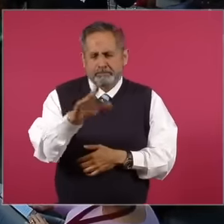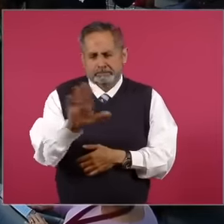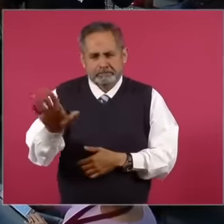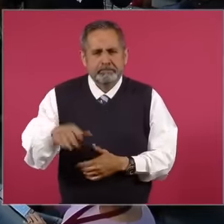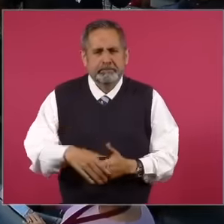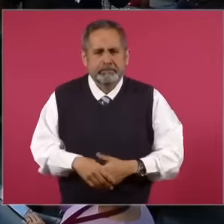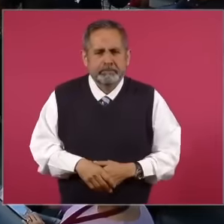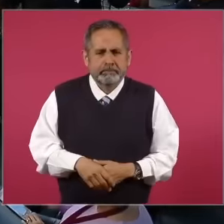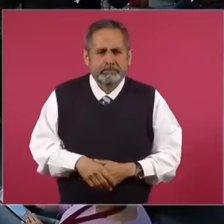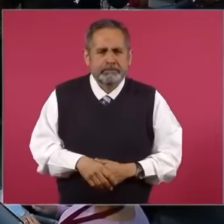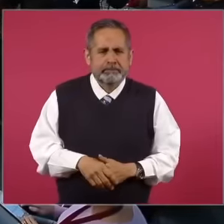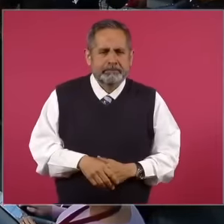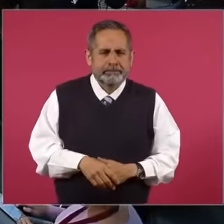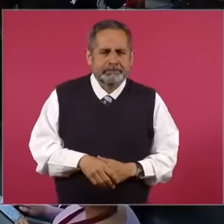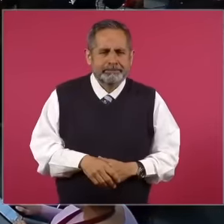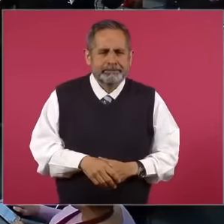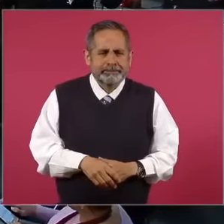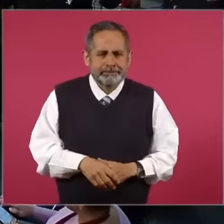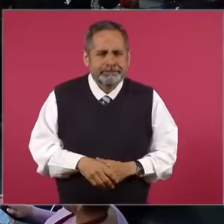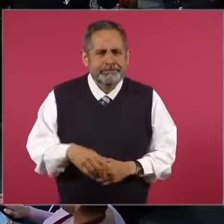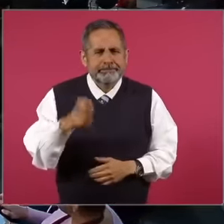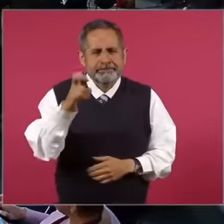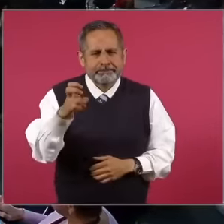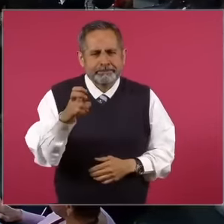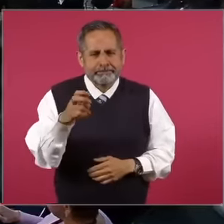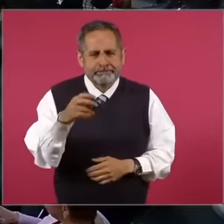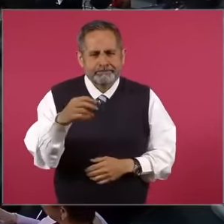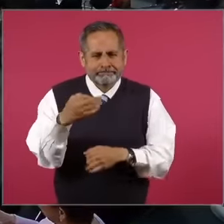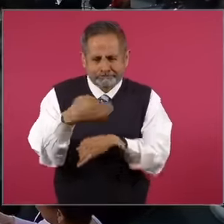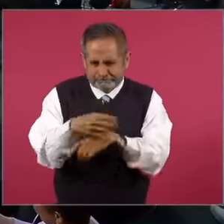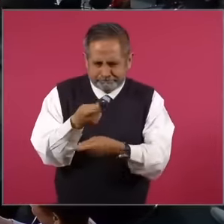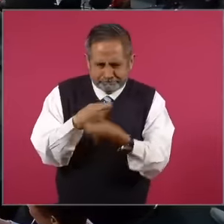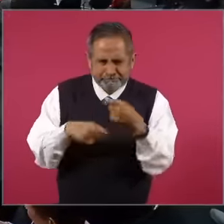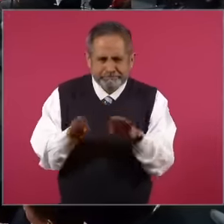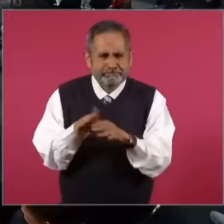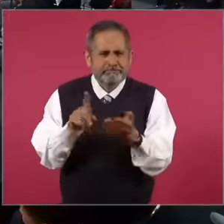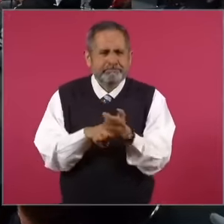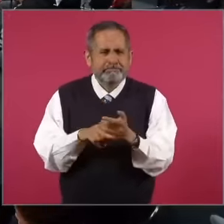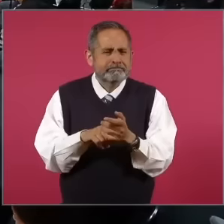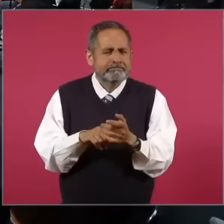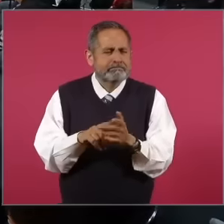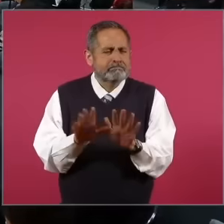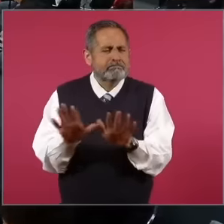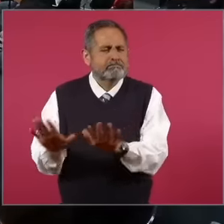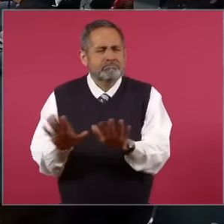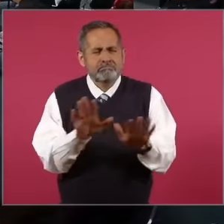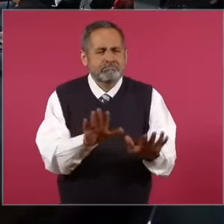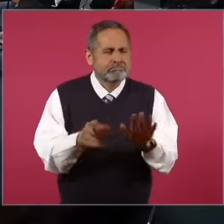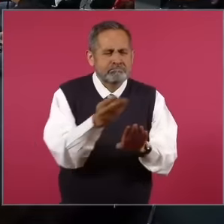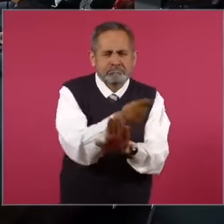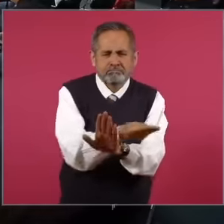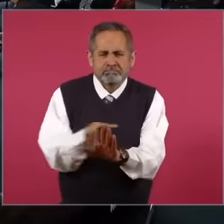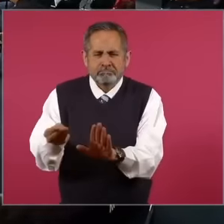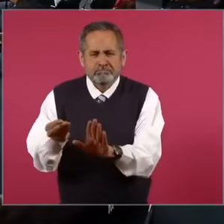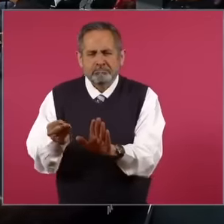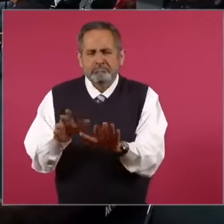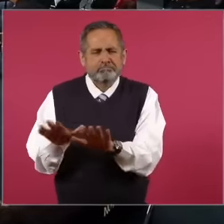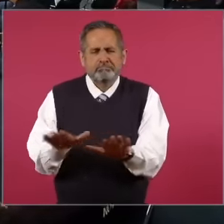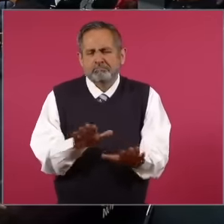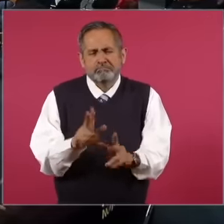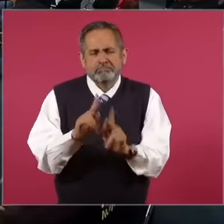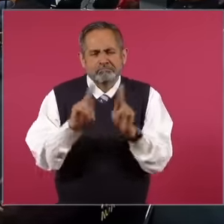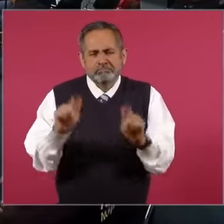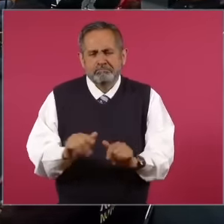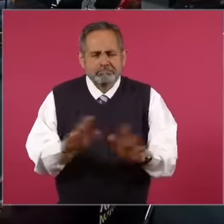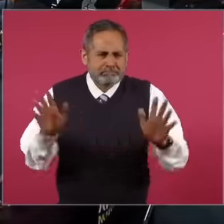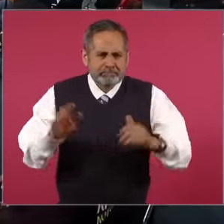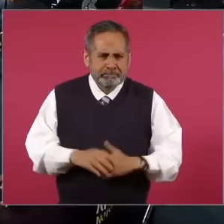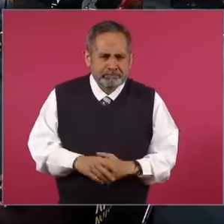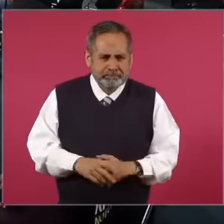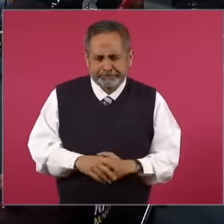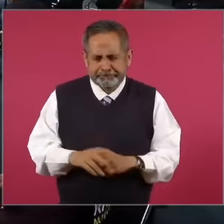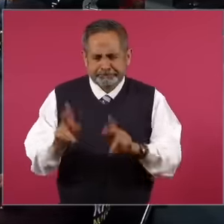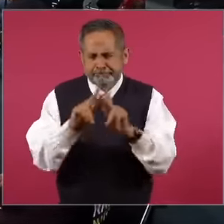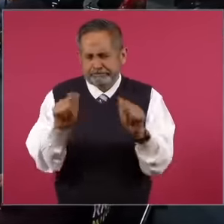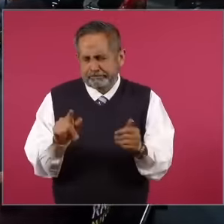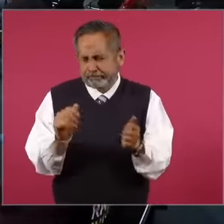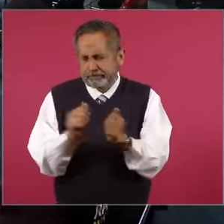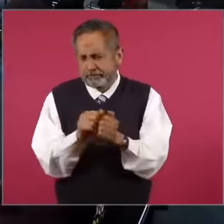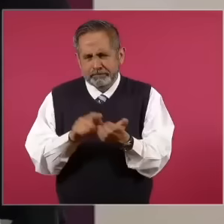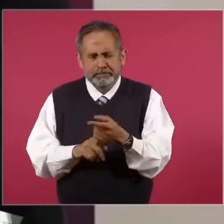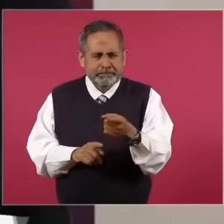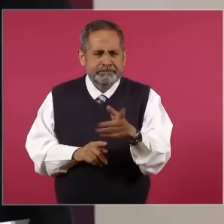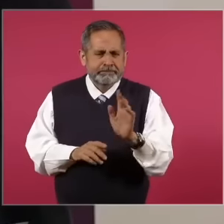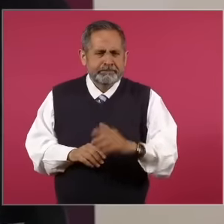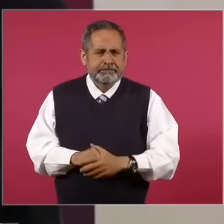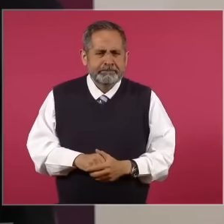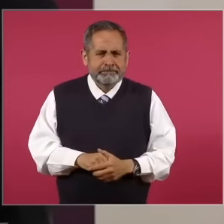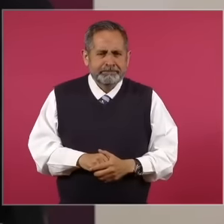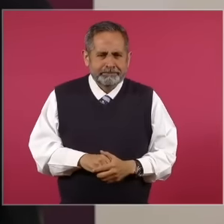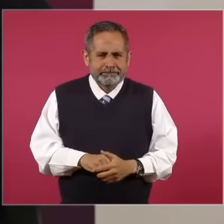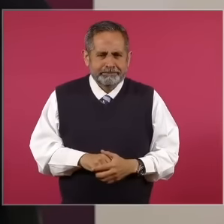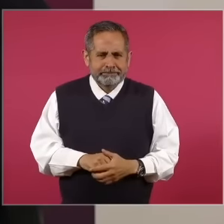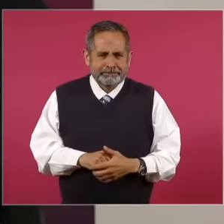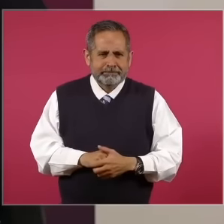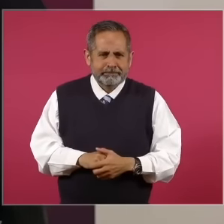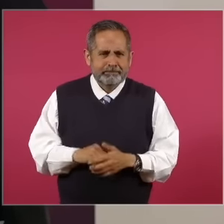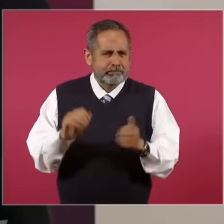but it is a very peaceful transition and No, not only peaceful and harmonious,